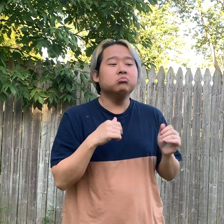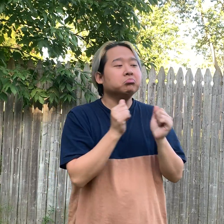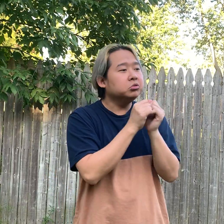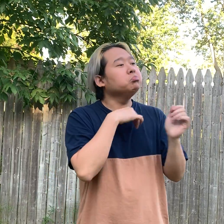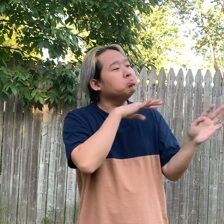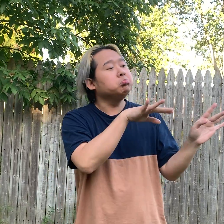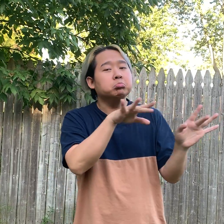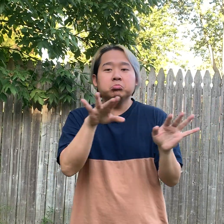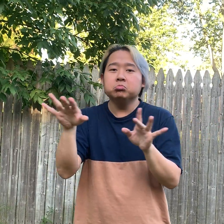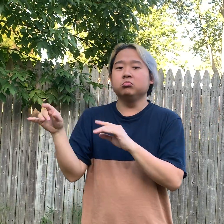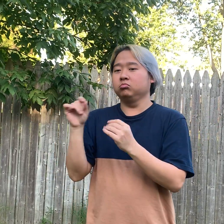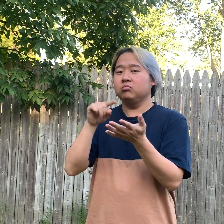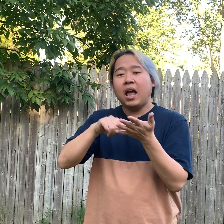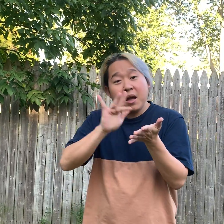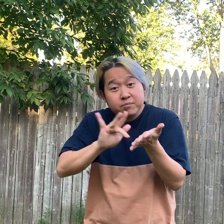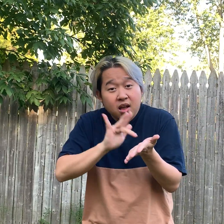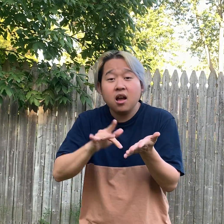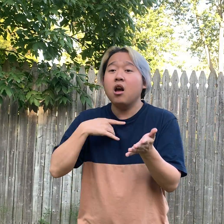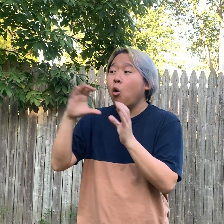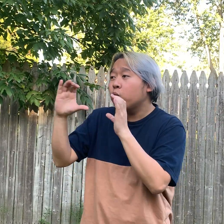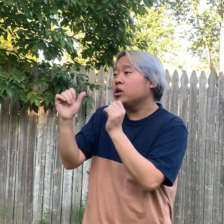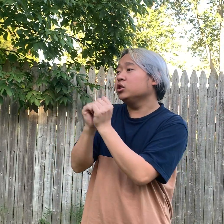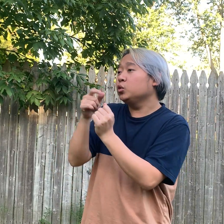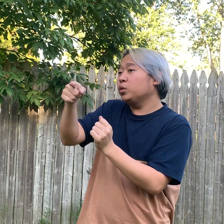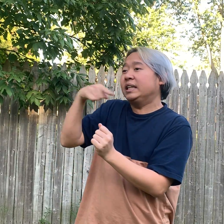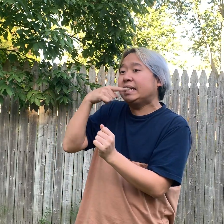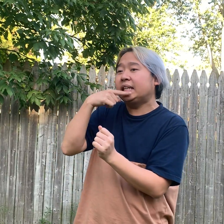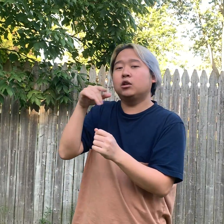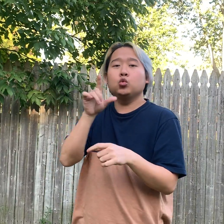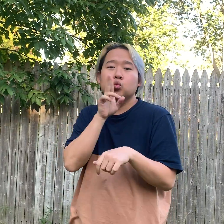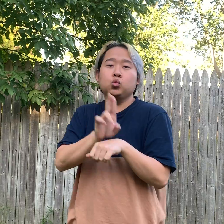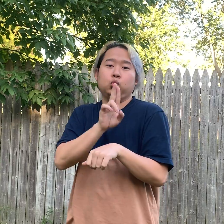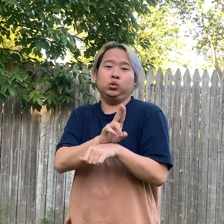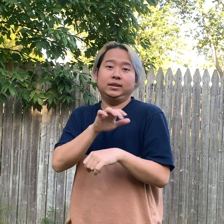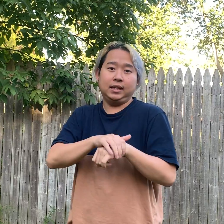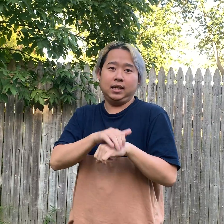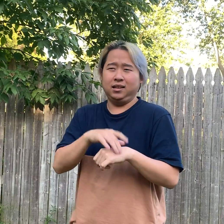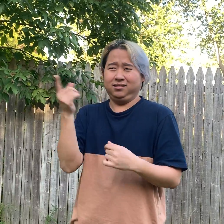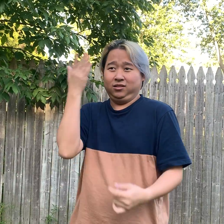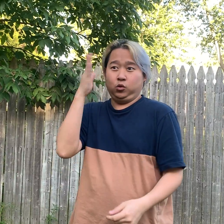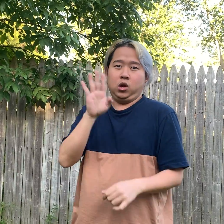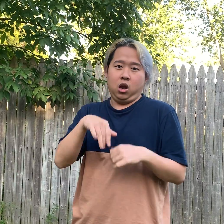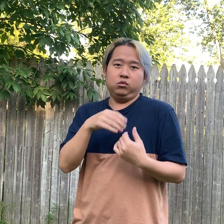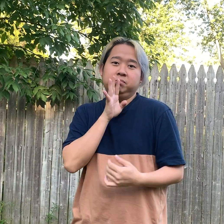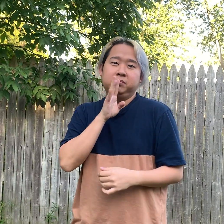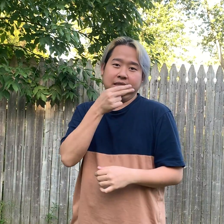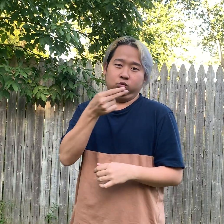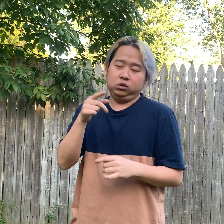In order to communicate with other hearing people involved in the program and U.S. English speakers who couldn't speak my Indonesian language,